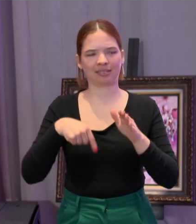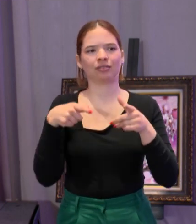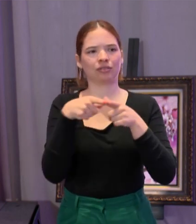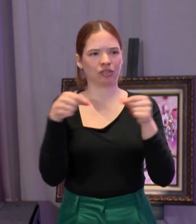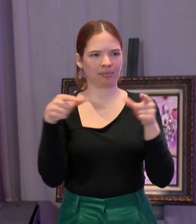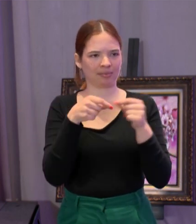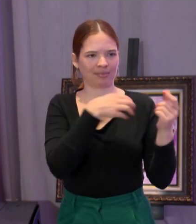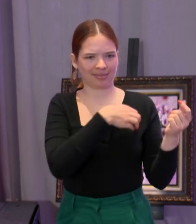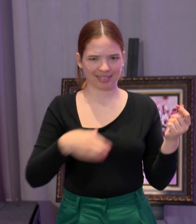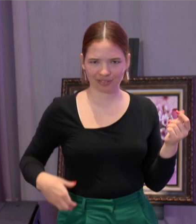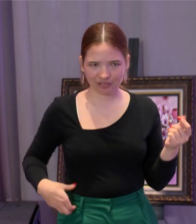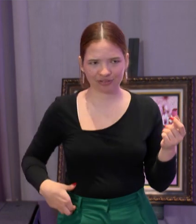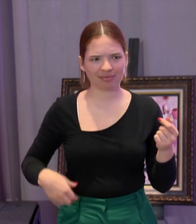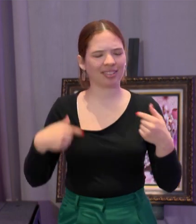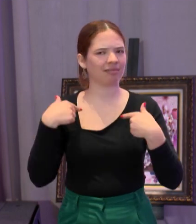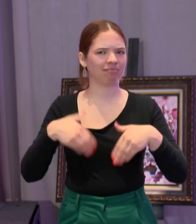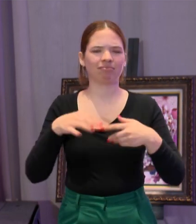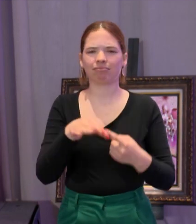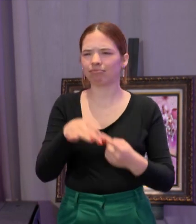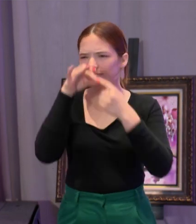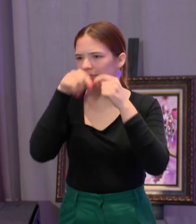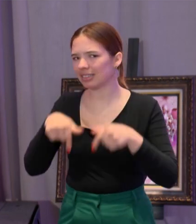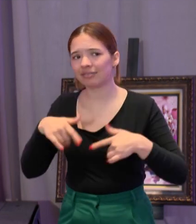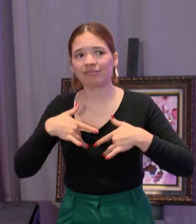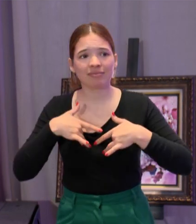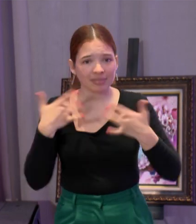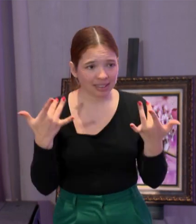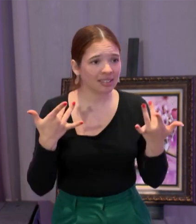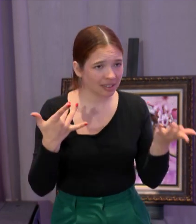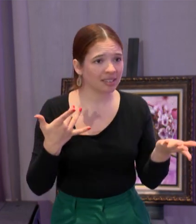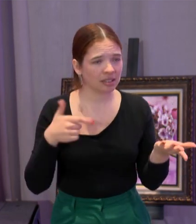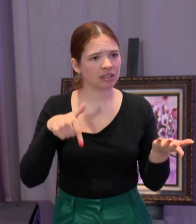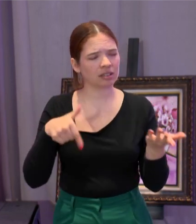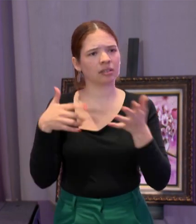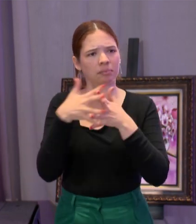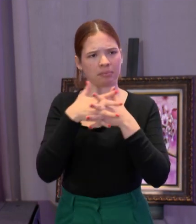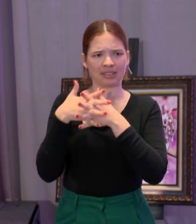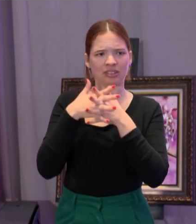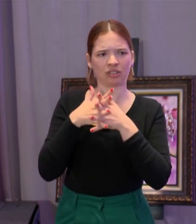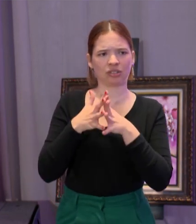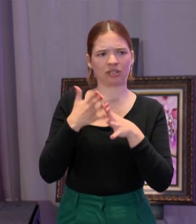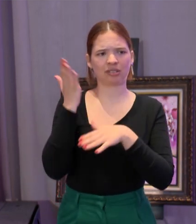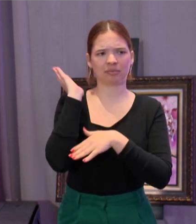IMPORTANT OCCASION. IT USED TO BE SAID THAT THE AMERICANS BEGIN THEIR SPEECHES WITH JOKES AND JAPANESE WITH APOLOGIES.